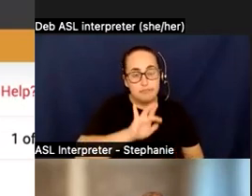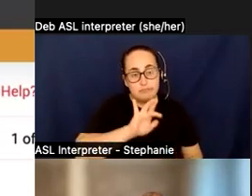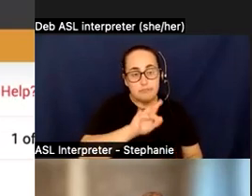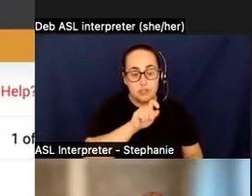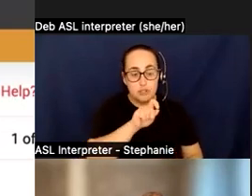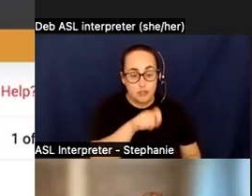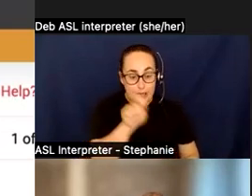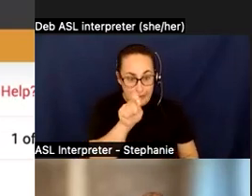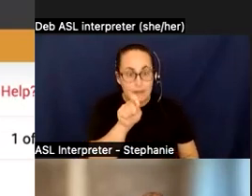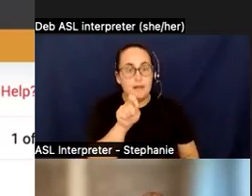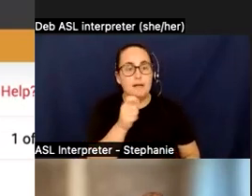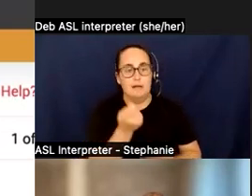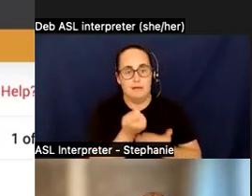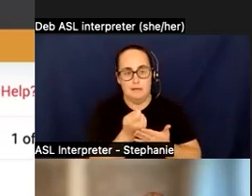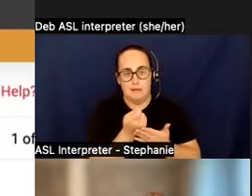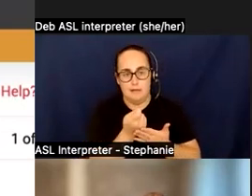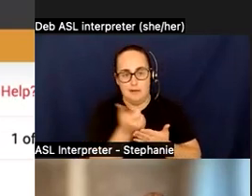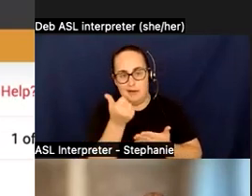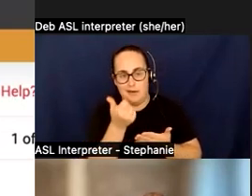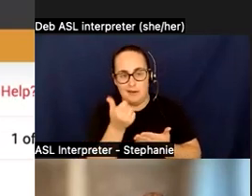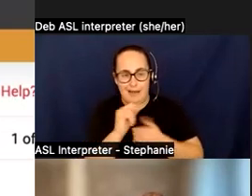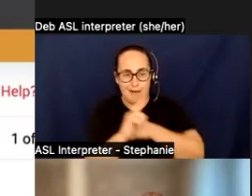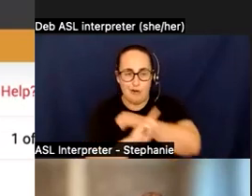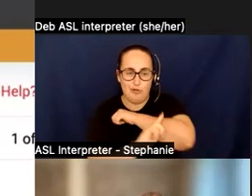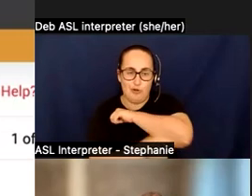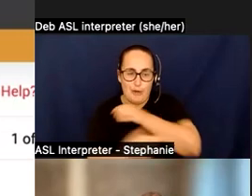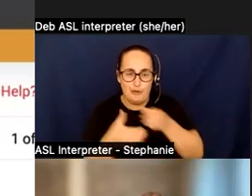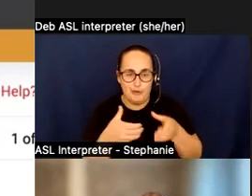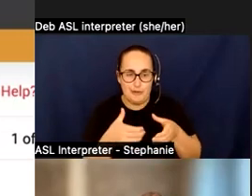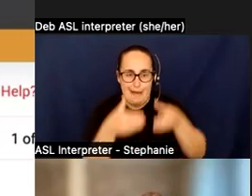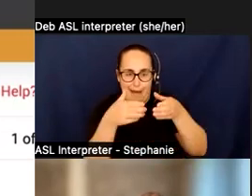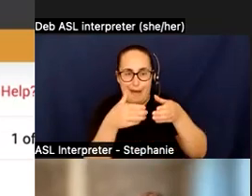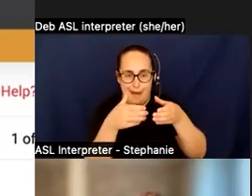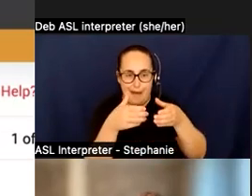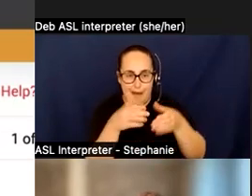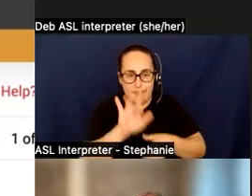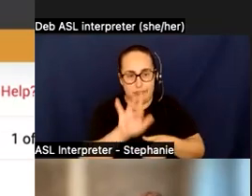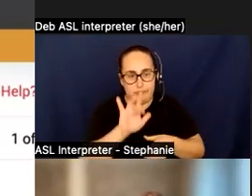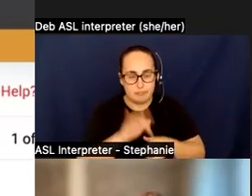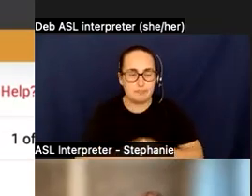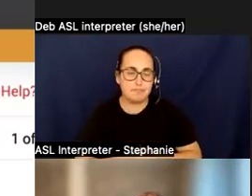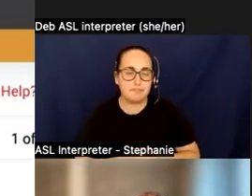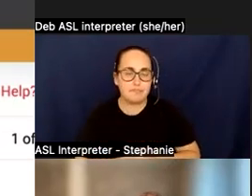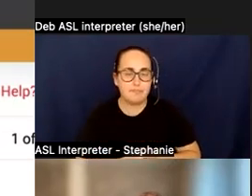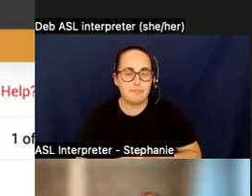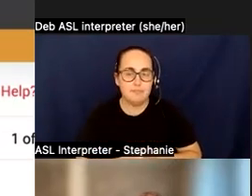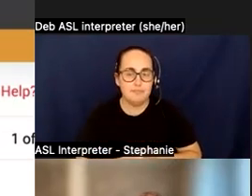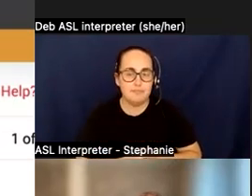and then press the little garbage bin button to delete that file if you'd like to delete it.